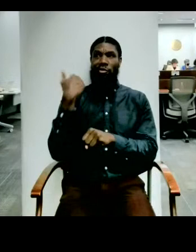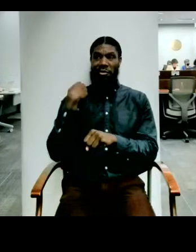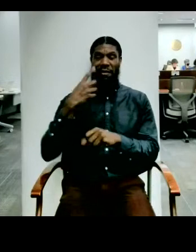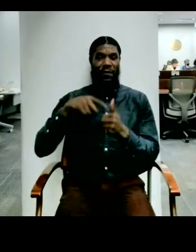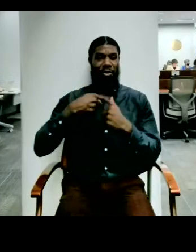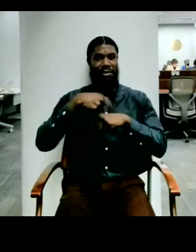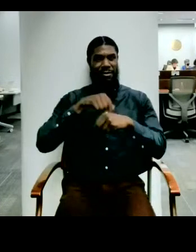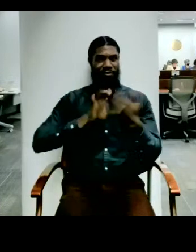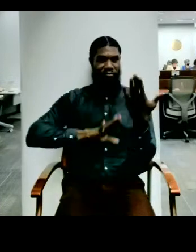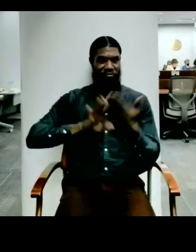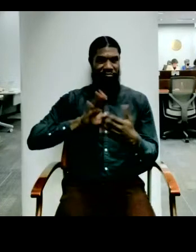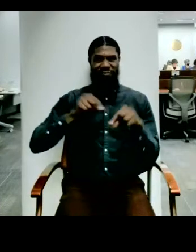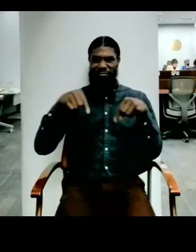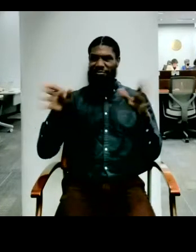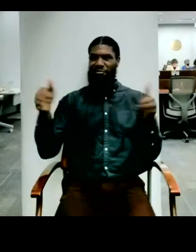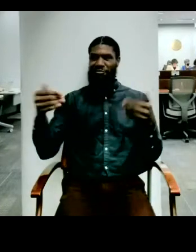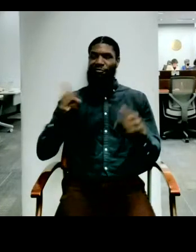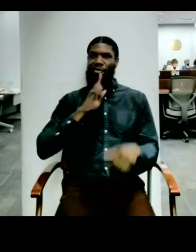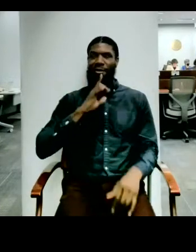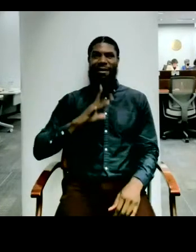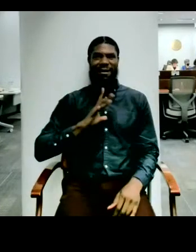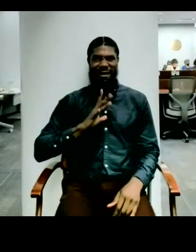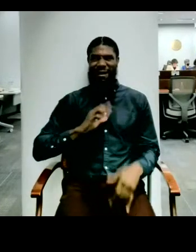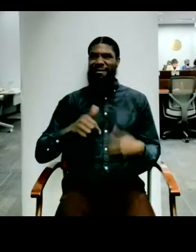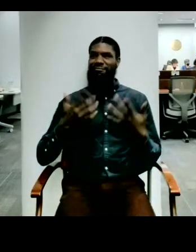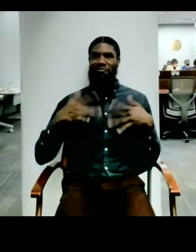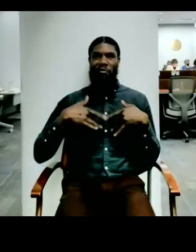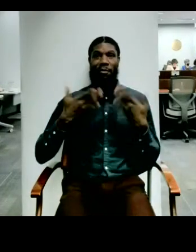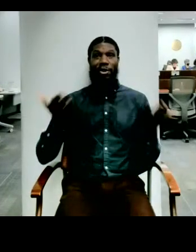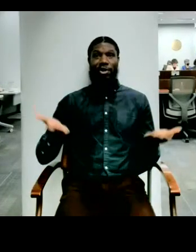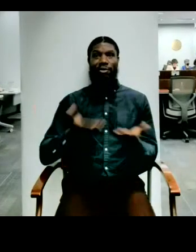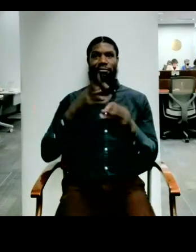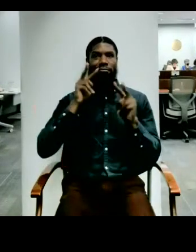I'm delighted to be here and looking forward to hearing the testimony from the witness's